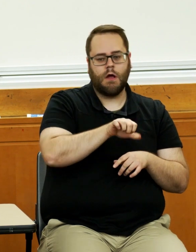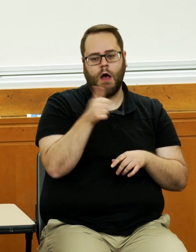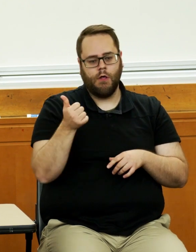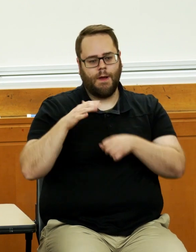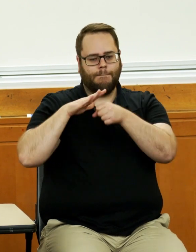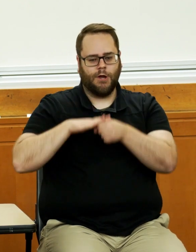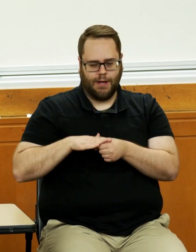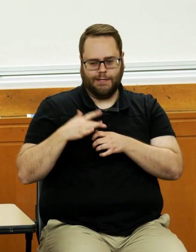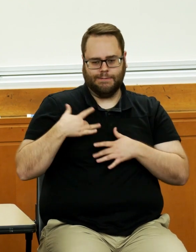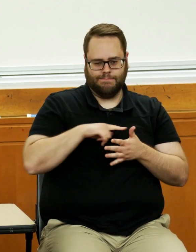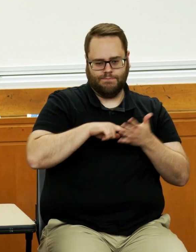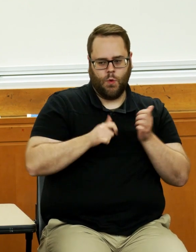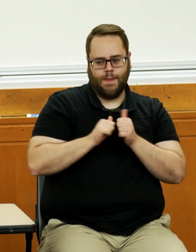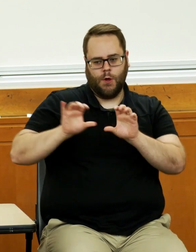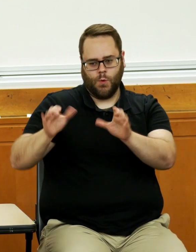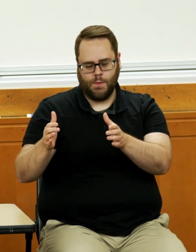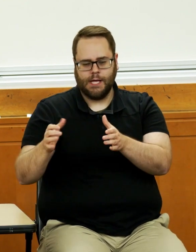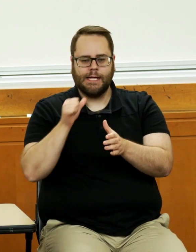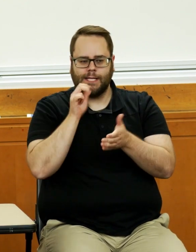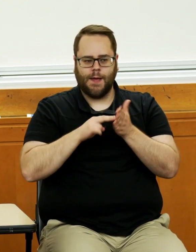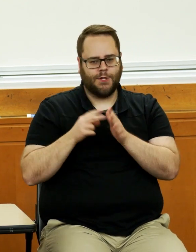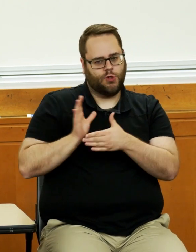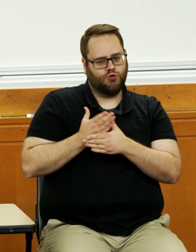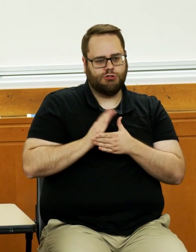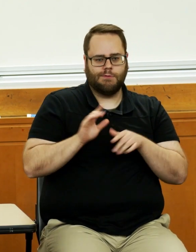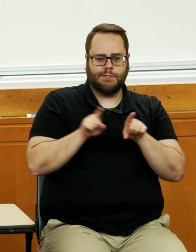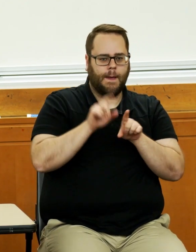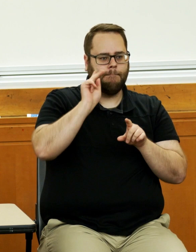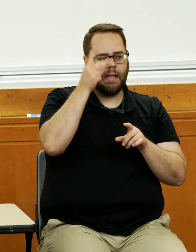the group does not mean that you share the same political ideology or goals as